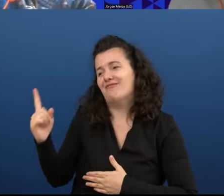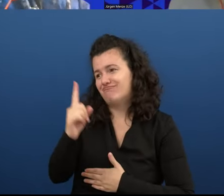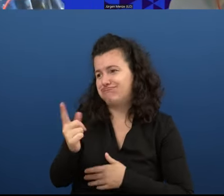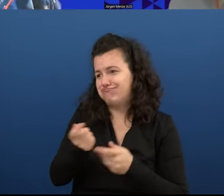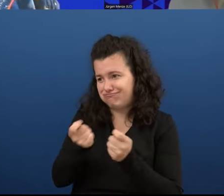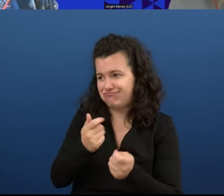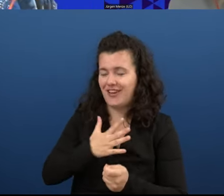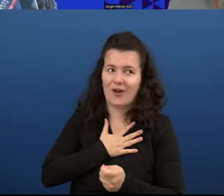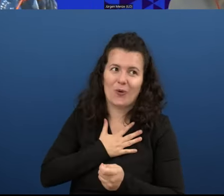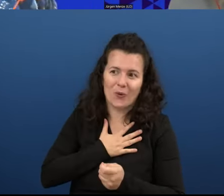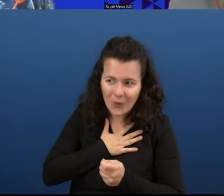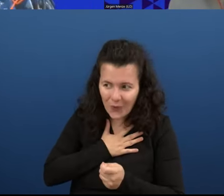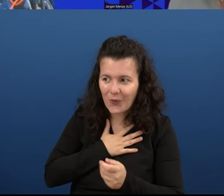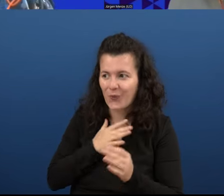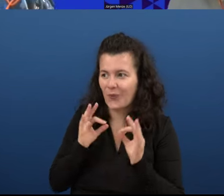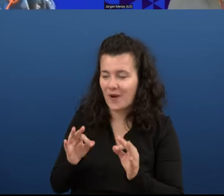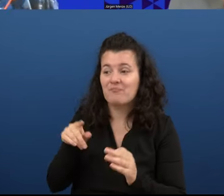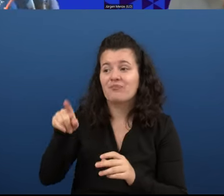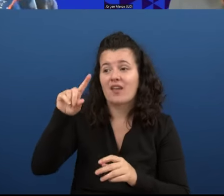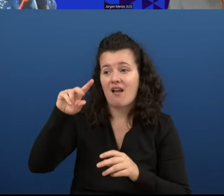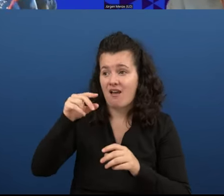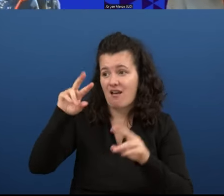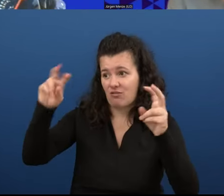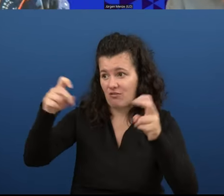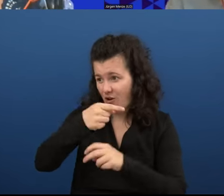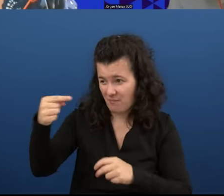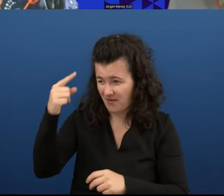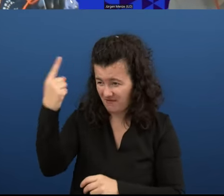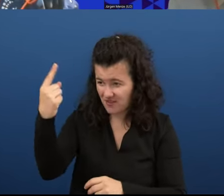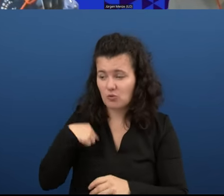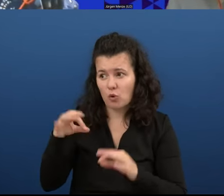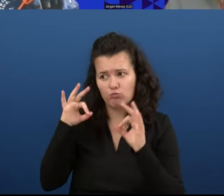this very insightful session. Thanks so much, also for I mean for the moderation, but also